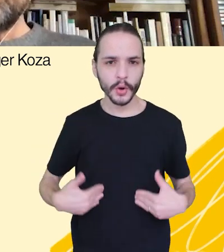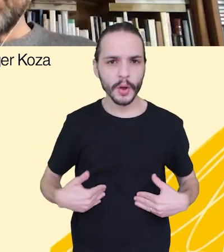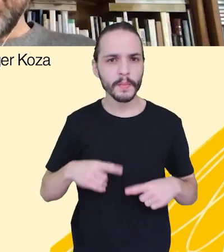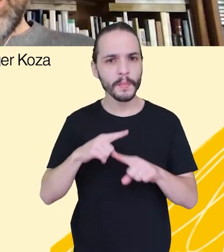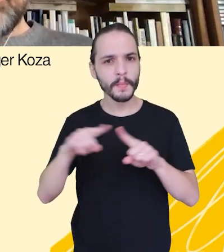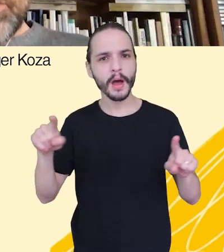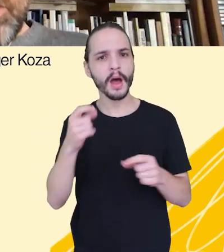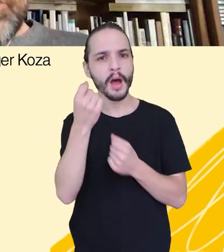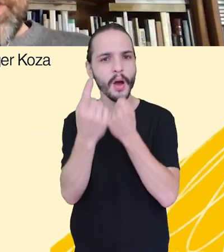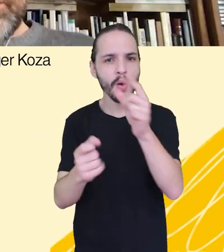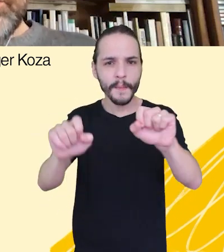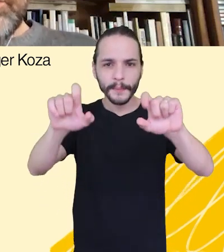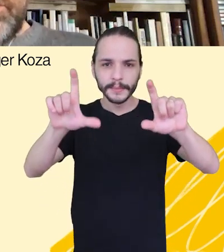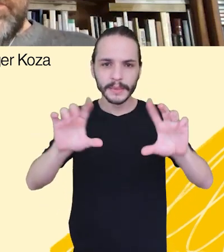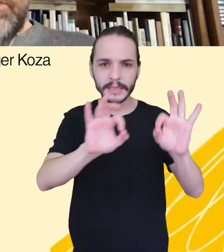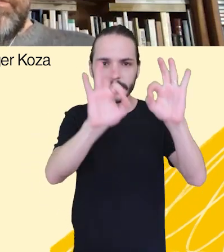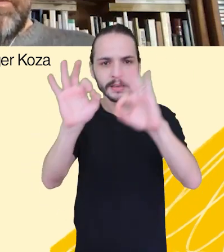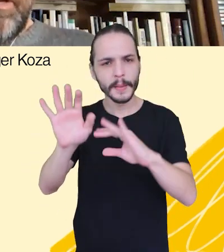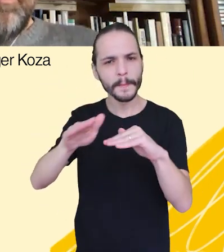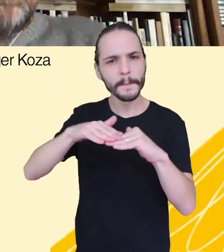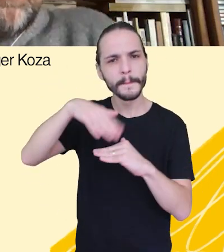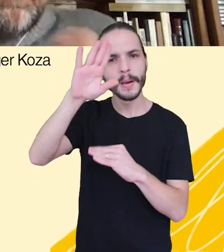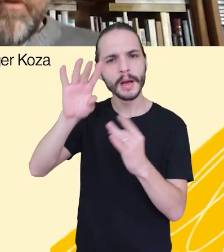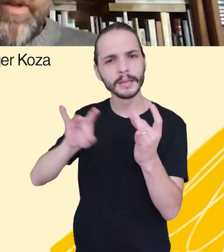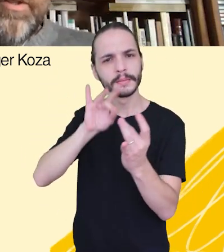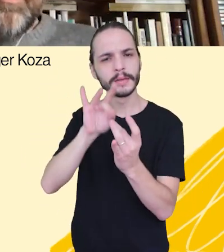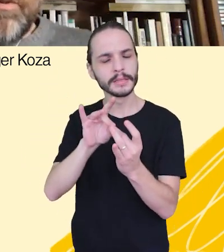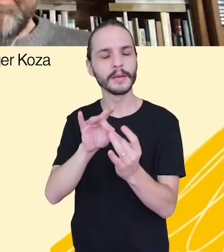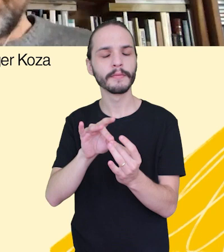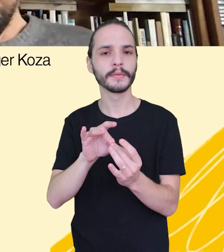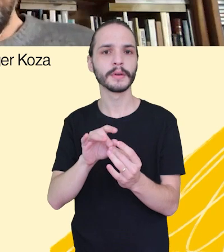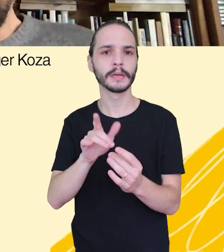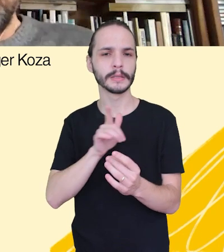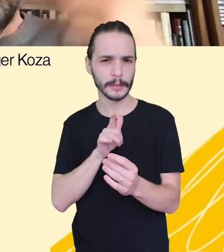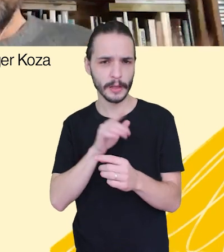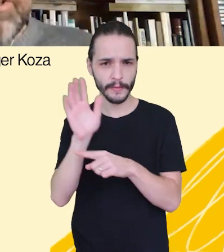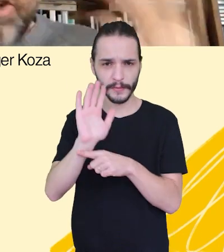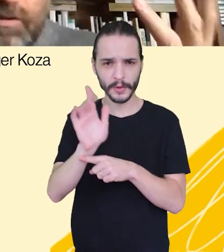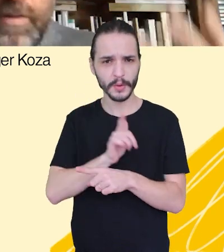I was wondering... it would be easy for me to say the word Bresson.